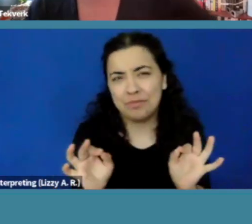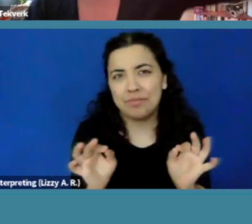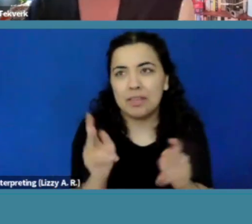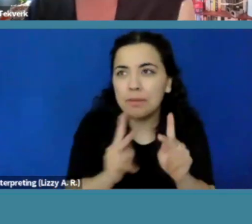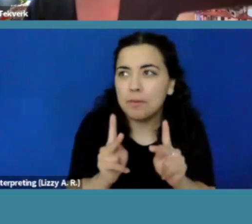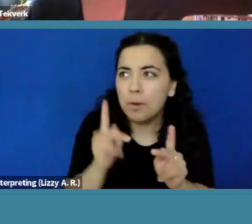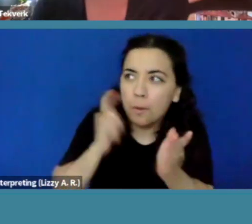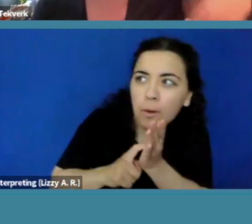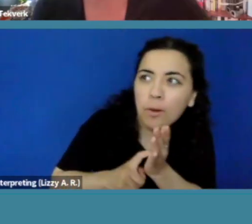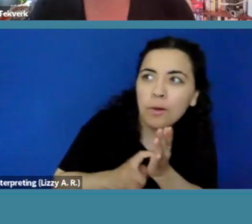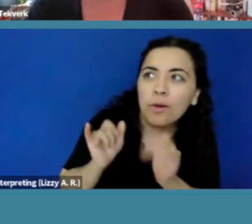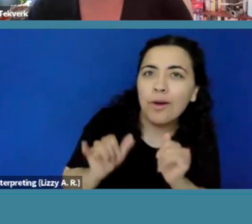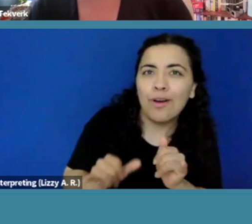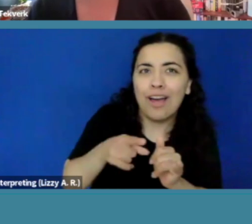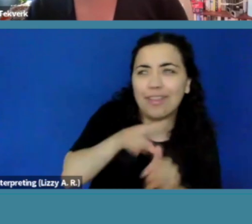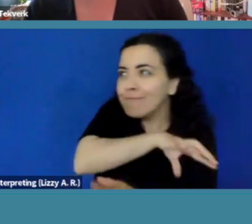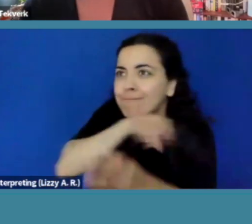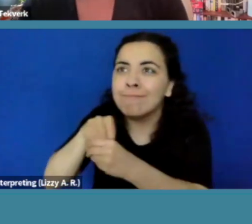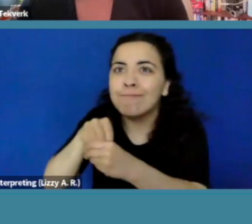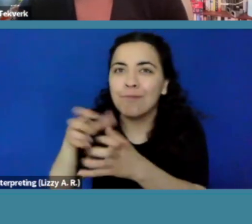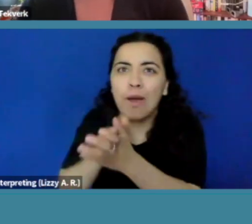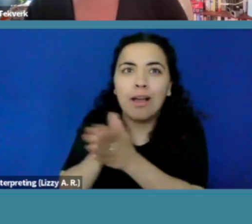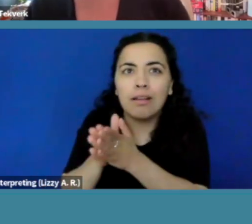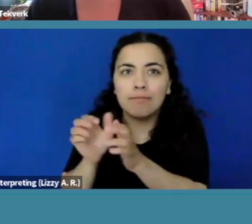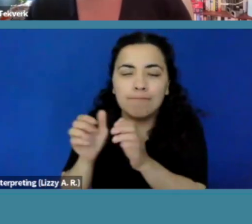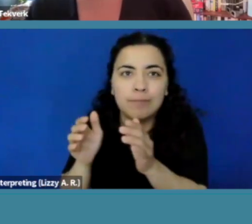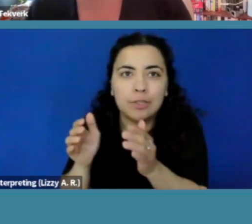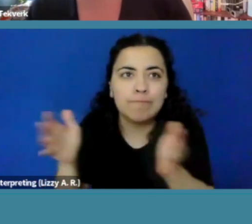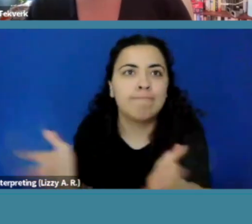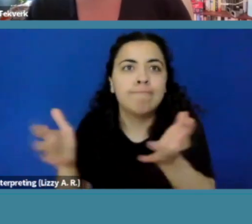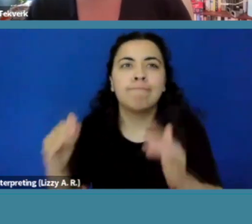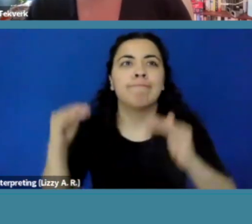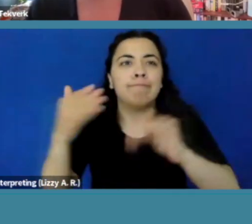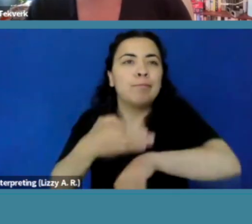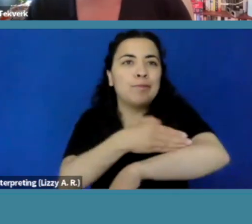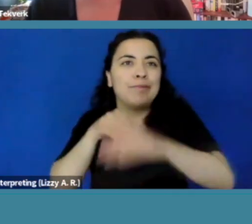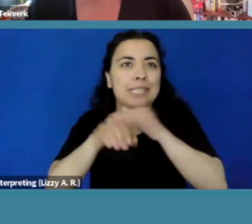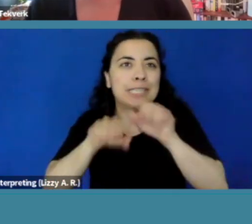They come into the fold, and then they want to know how to create better accessibility, too.